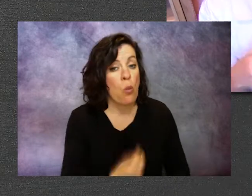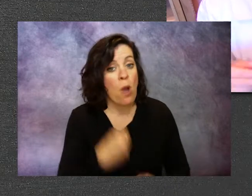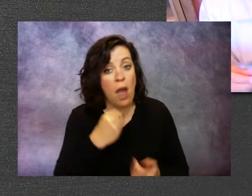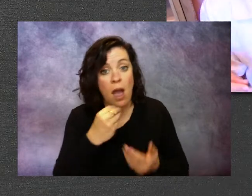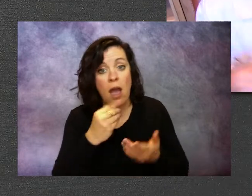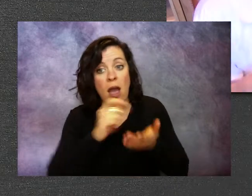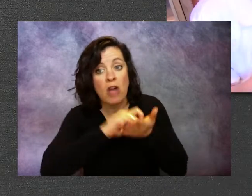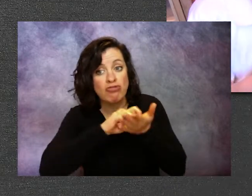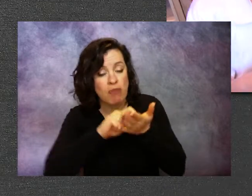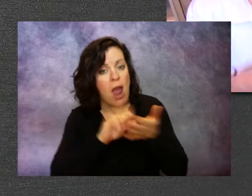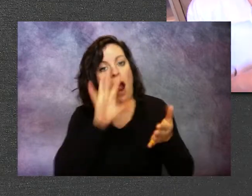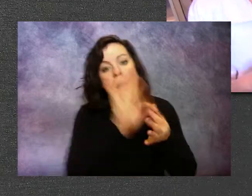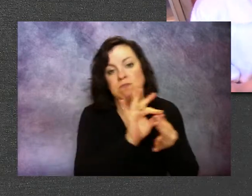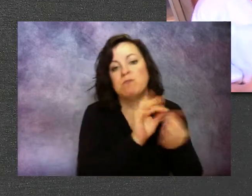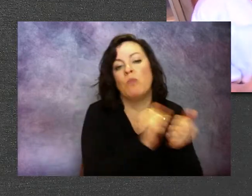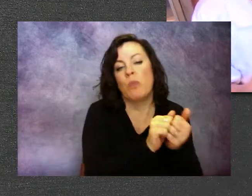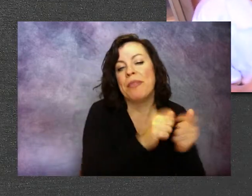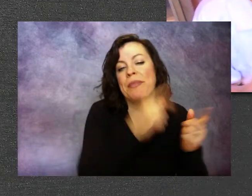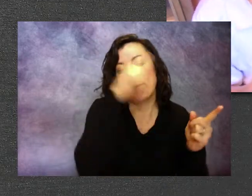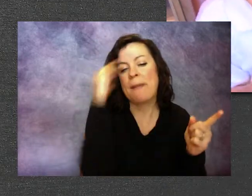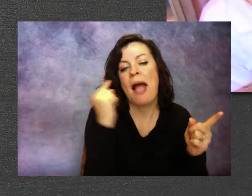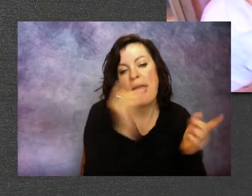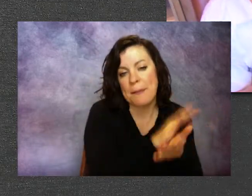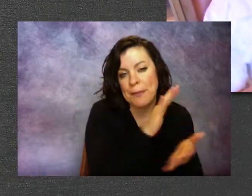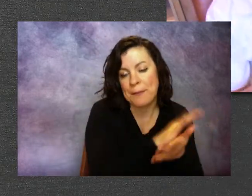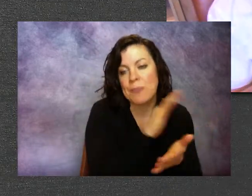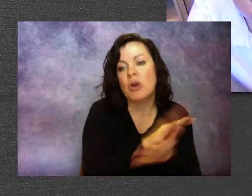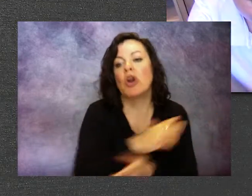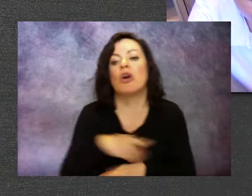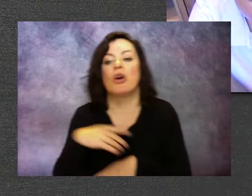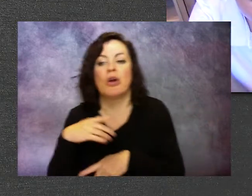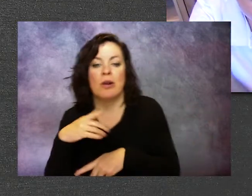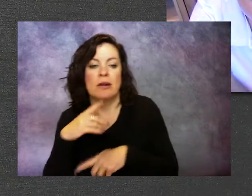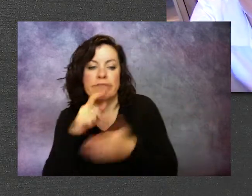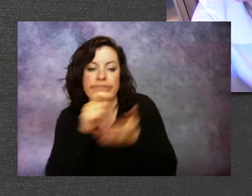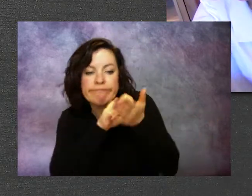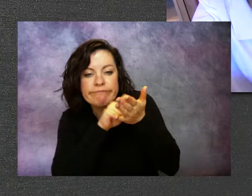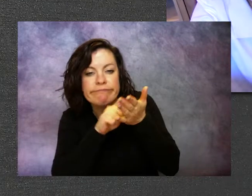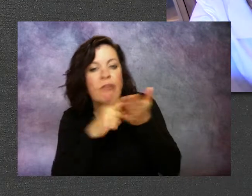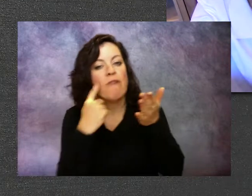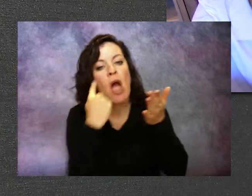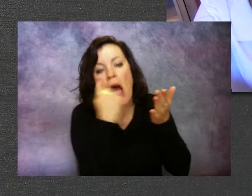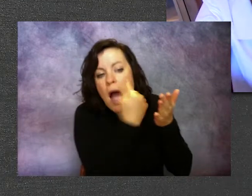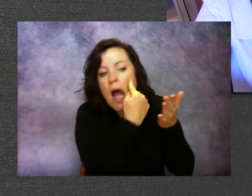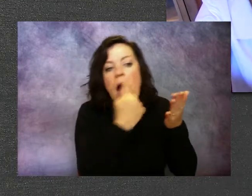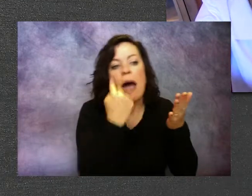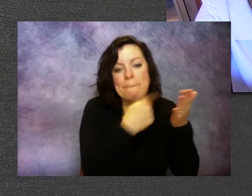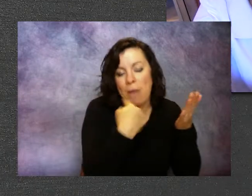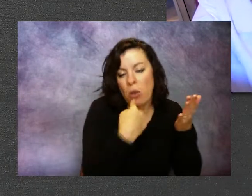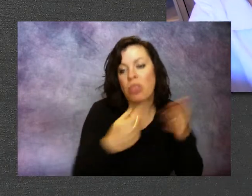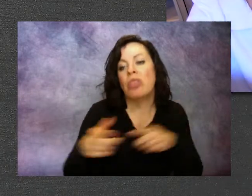So, we'll draw some faces on and then we'll add our furry felt, okay? Okay. all right. Well, that was fun. Yeah. Yay.